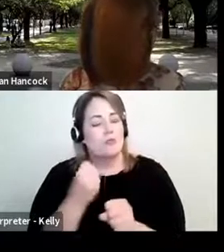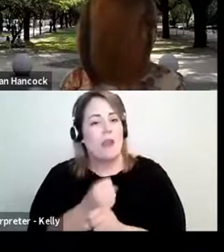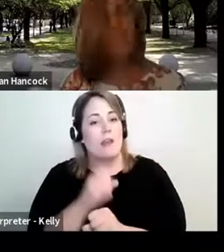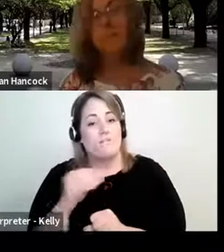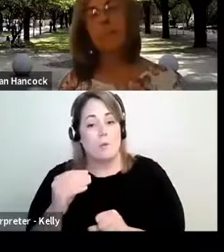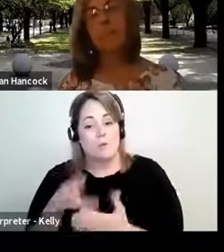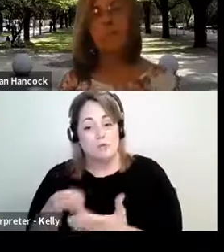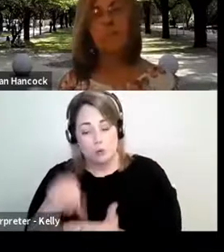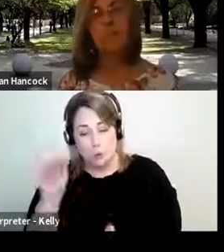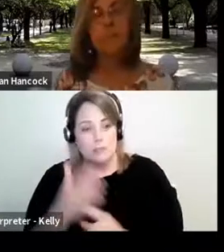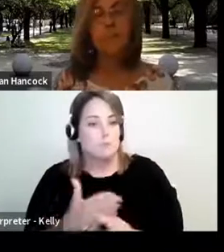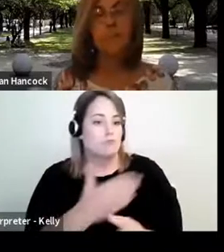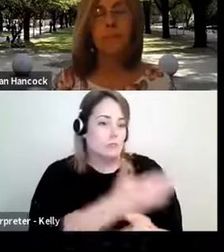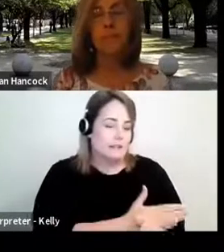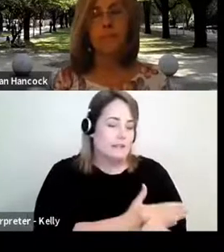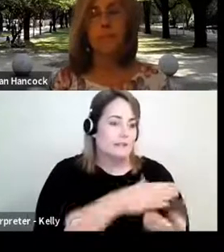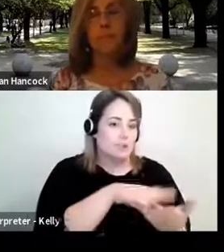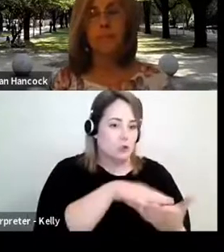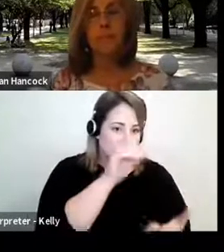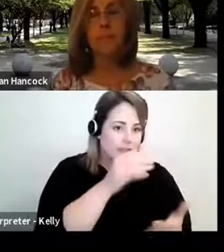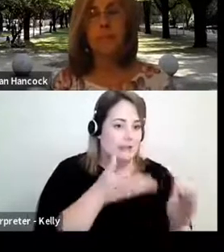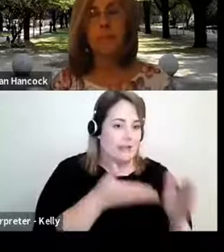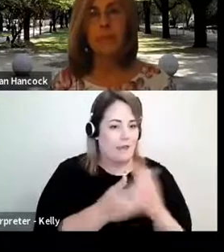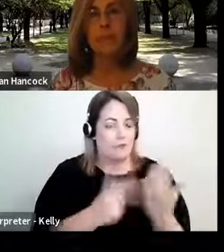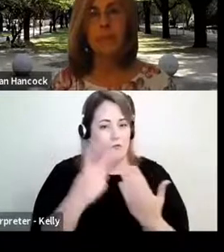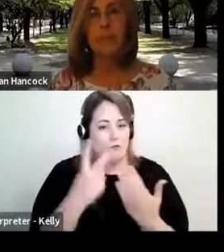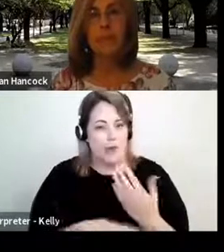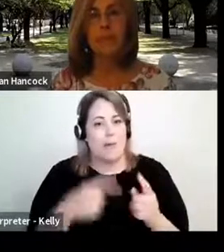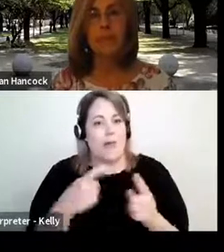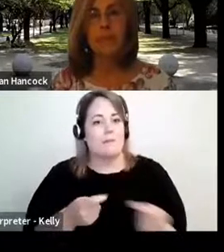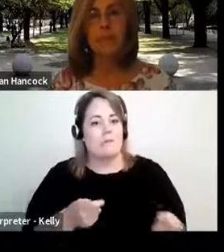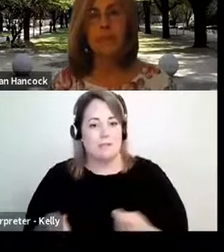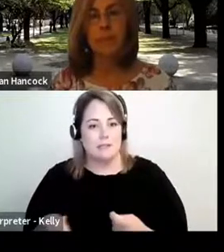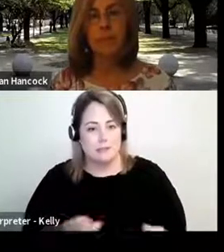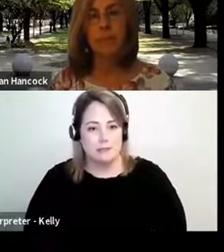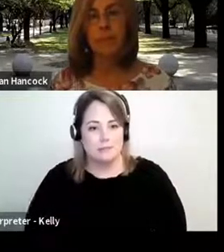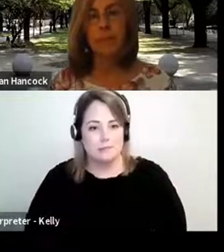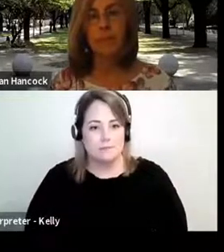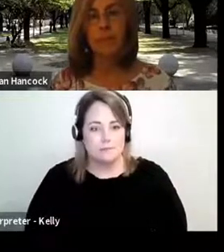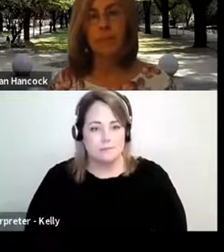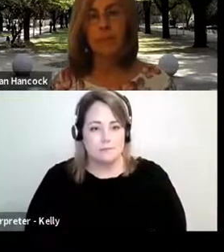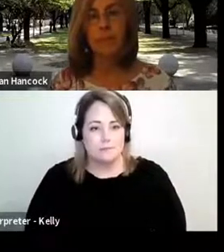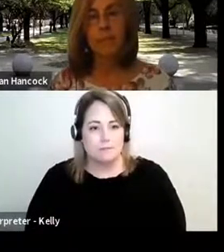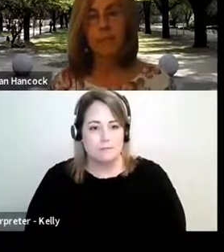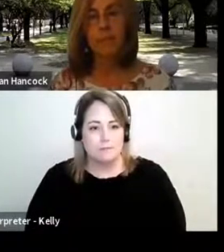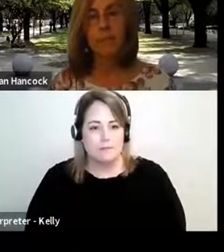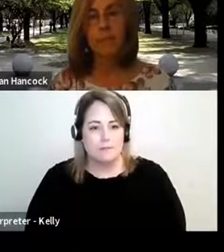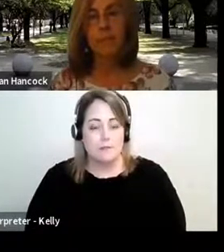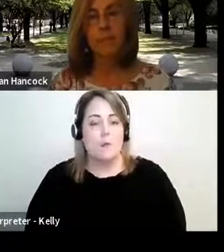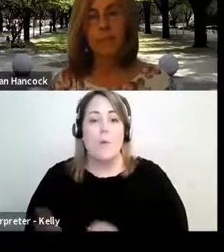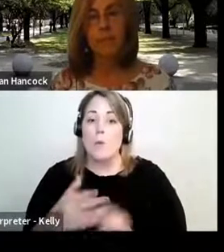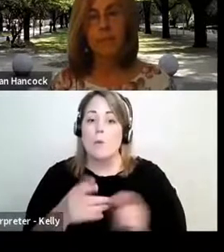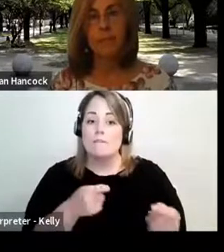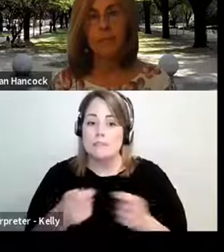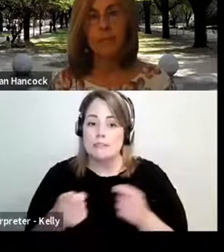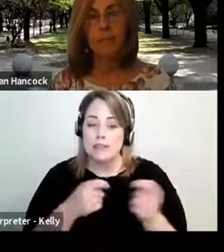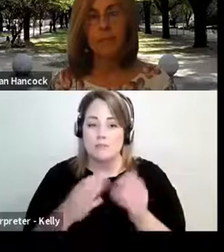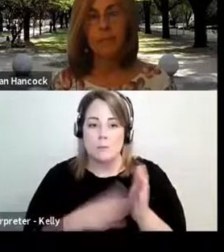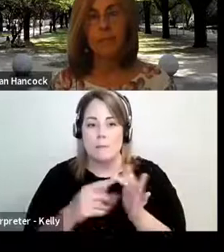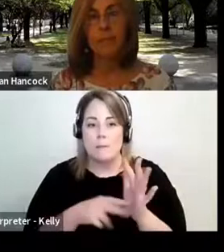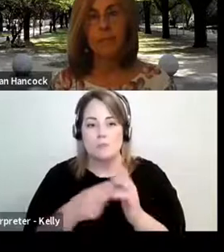A-Skills students but also our facilitators. We pay all of our facilitators. So it’s around three